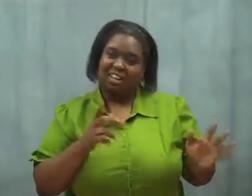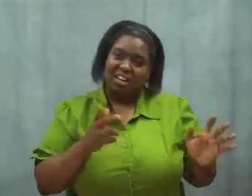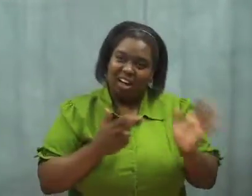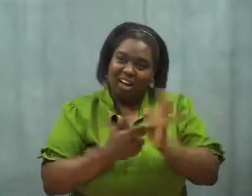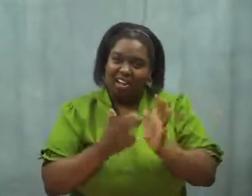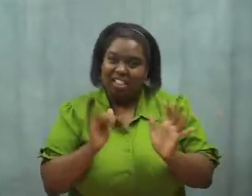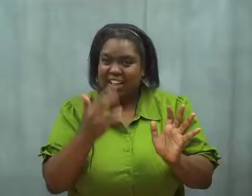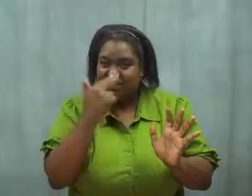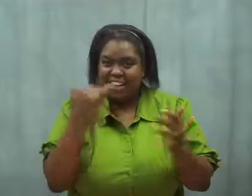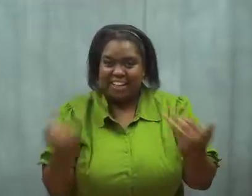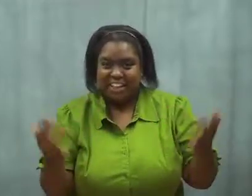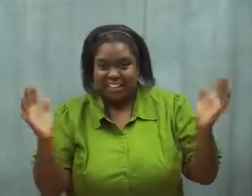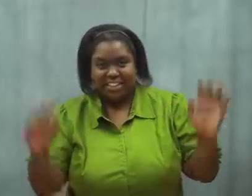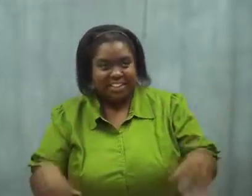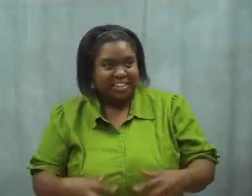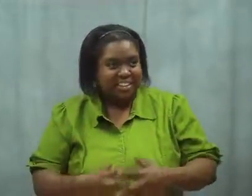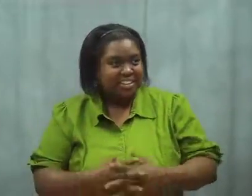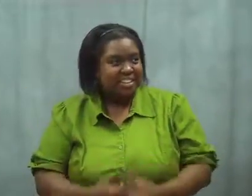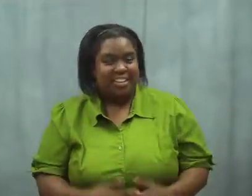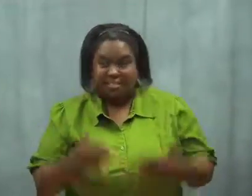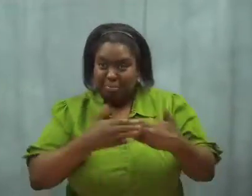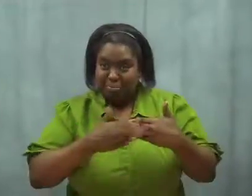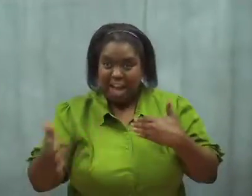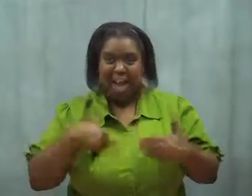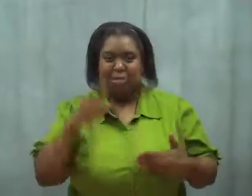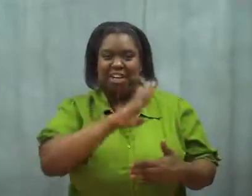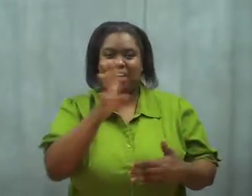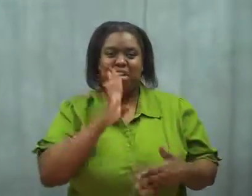He said, "Really, it's funny now."